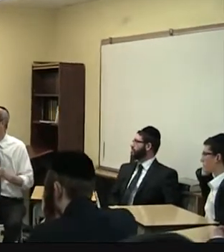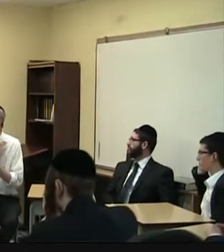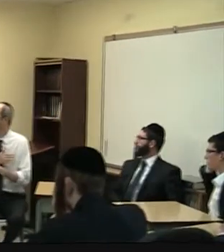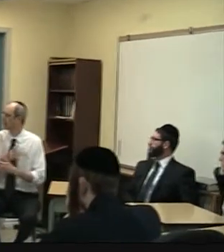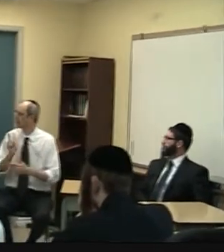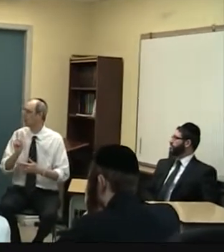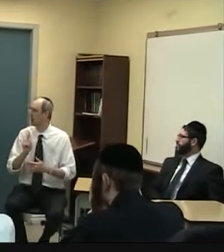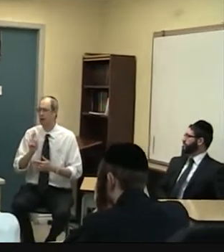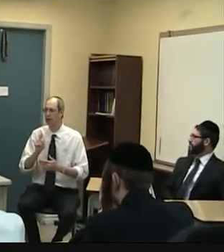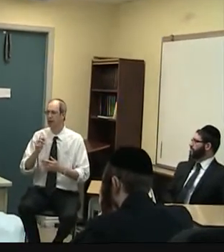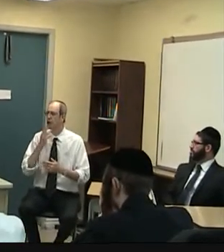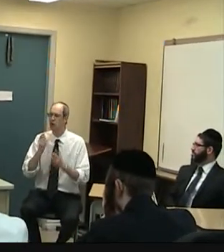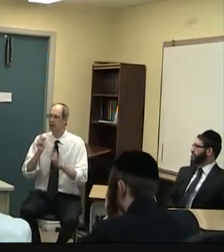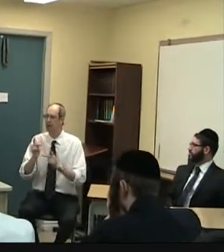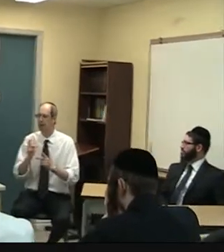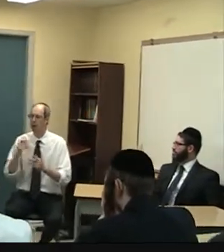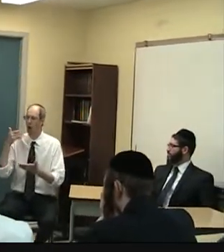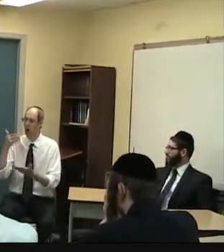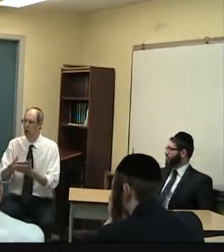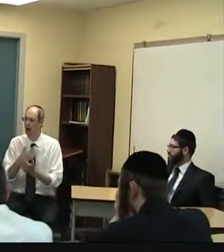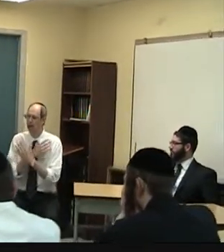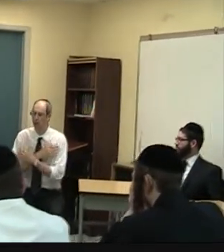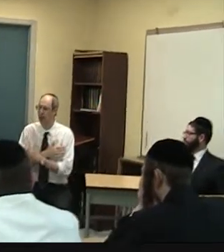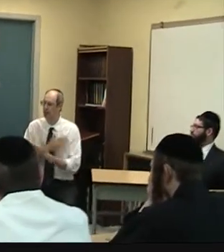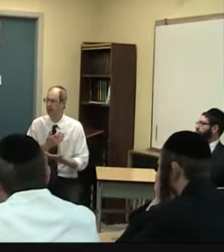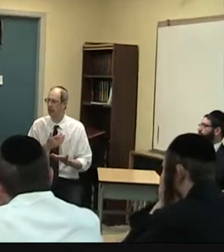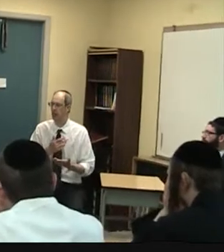Did they go ahead and come to green a college bar what is the person tell us